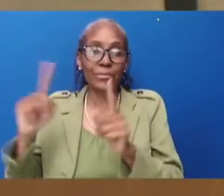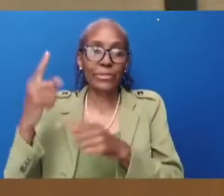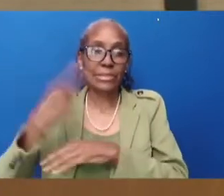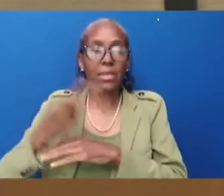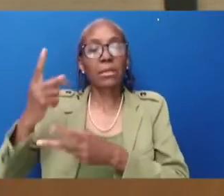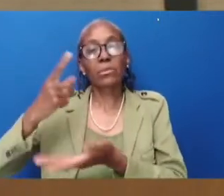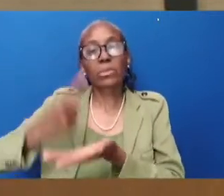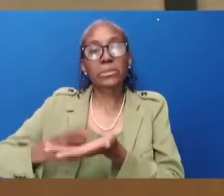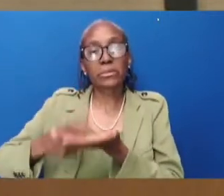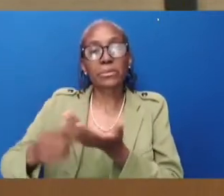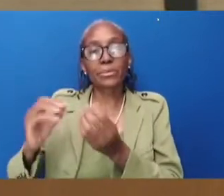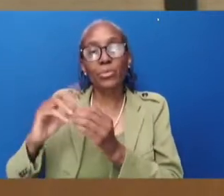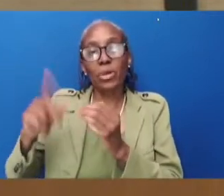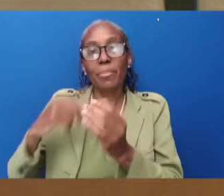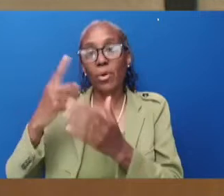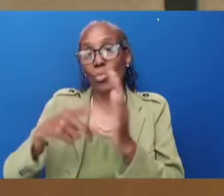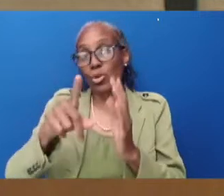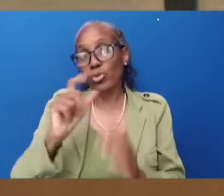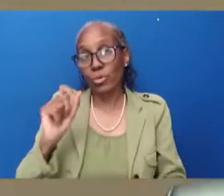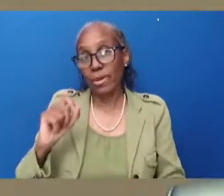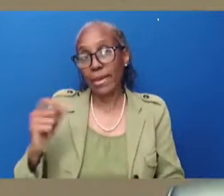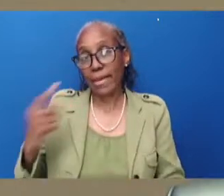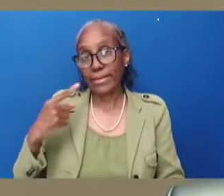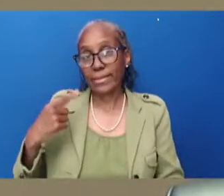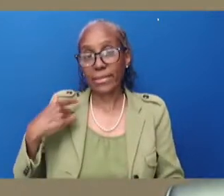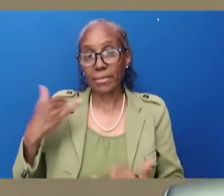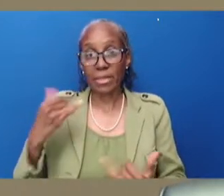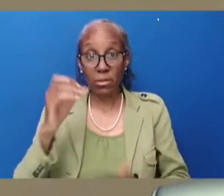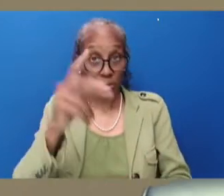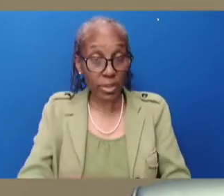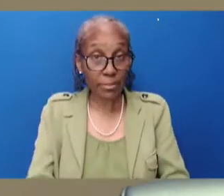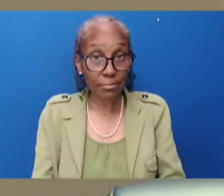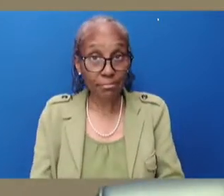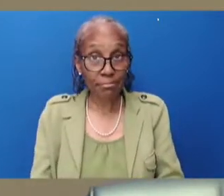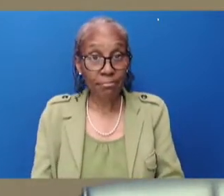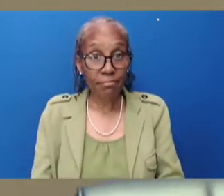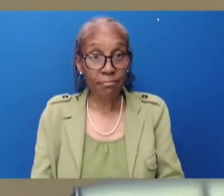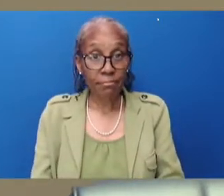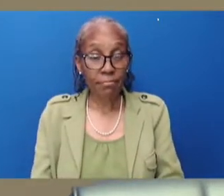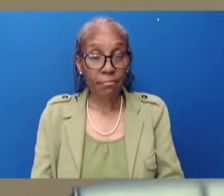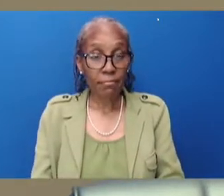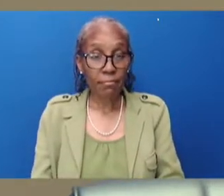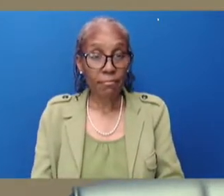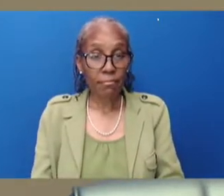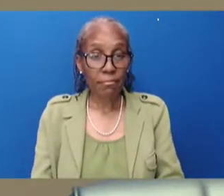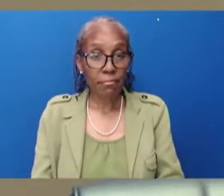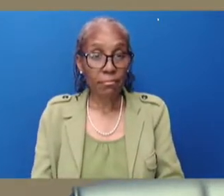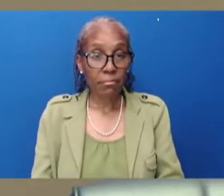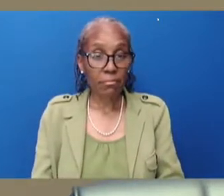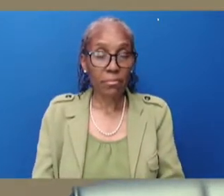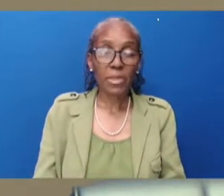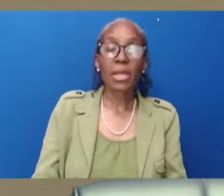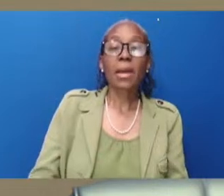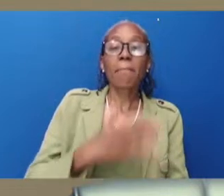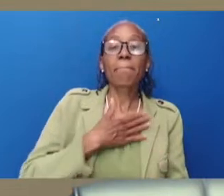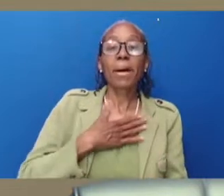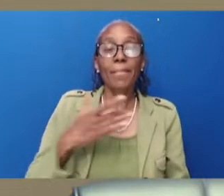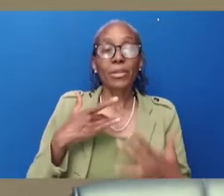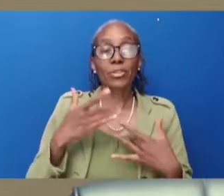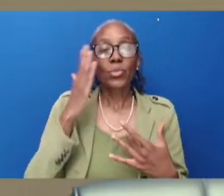REPAIR, WHICH WILL BE ANOTHER TOPIC ON A DIFFERENT DAY, WE CAN TALK FURTHER ON WHAT WE'RE